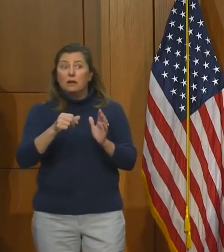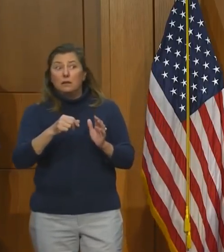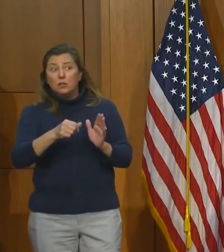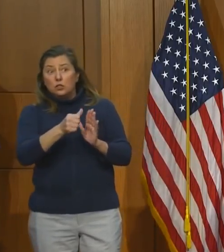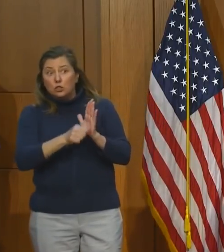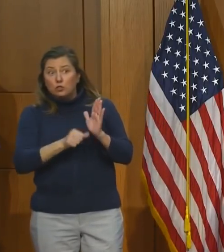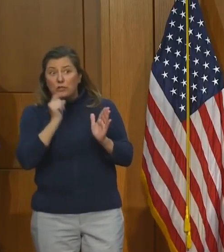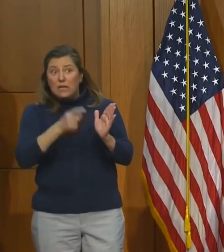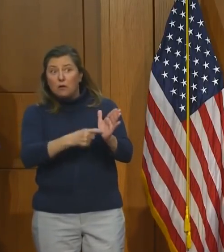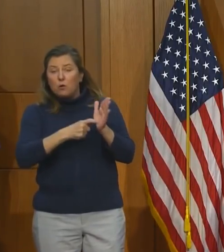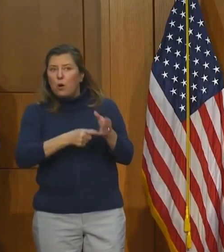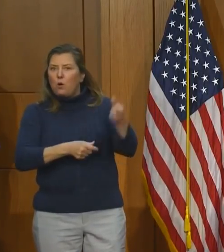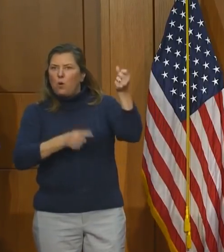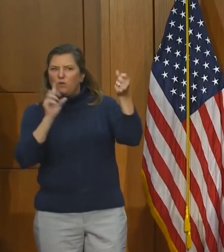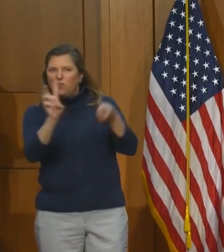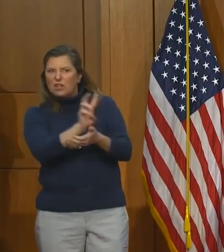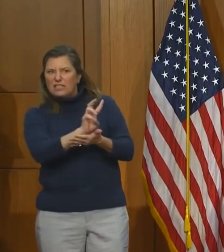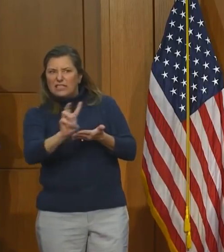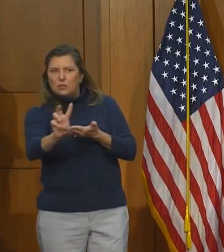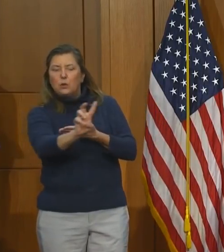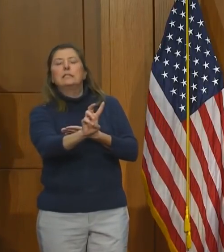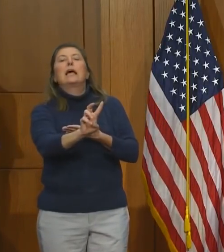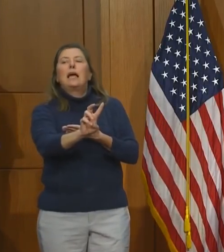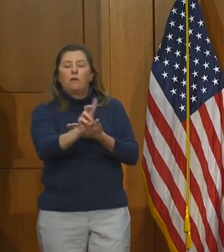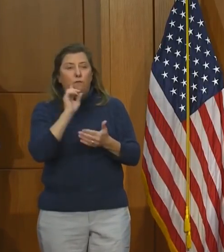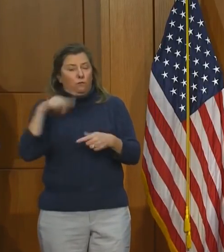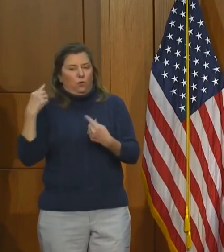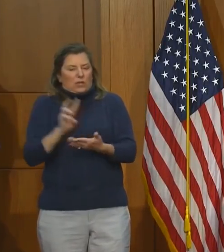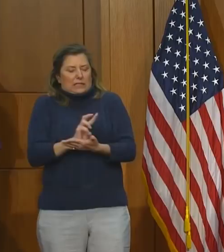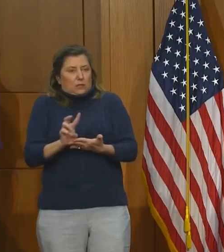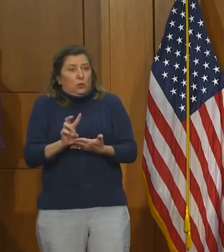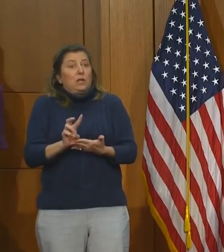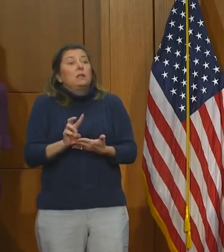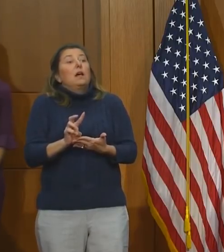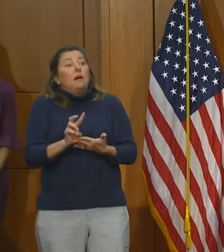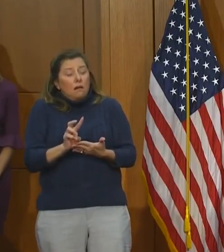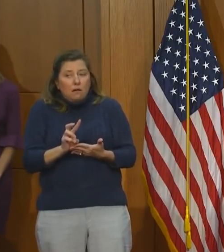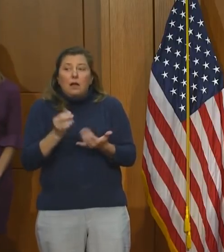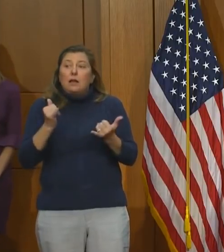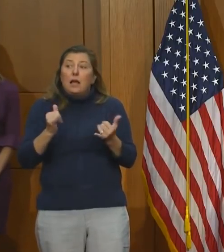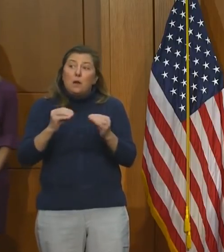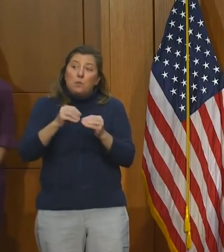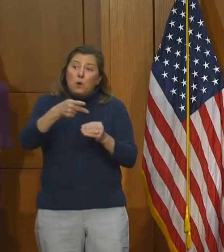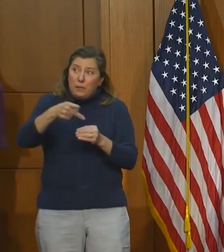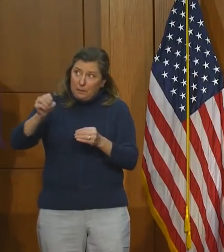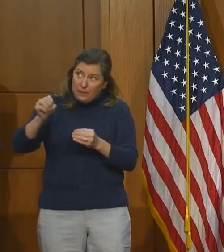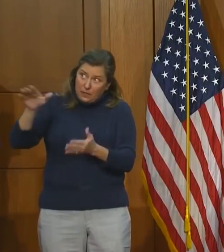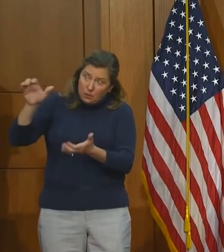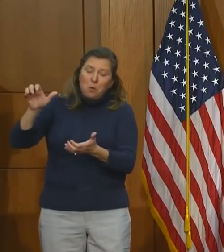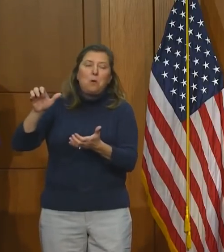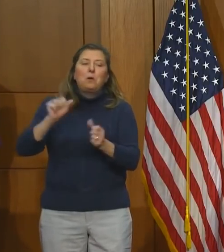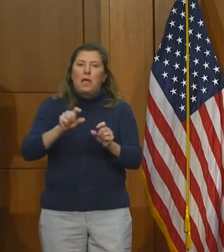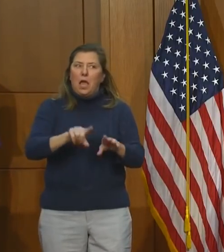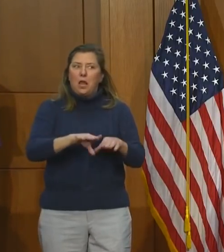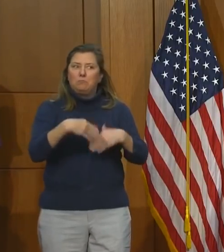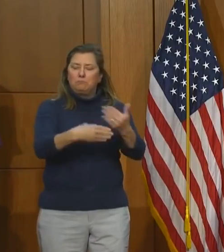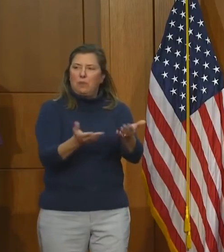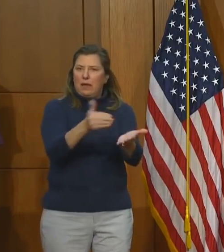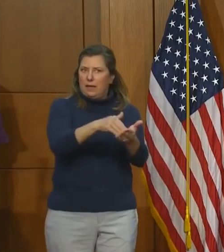PUT ALL. MEDICAL CARE IS ONE OF THOSE THINGS. WE PUT ELECTIVE SURGERIES ON HOLD FOR SIX WEEKS BUT THOSE HAVE BEEN ALLOWED TO